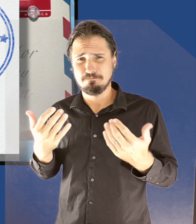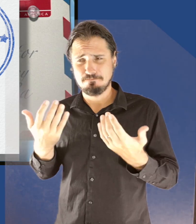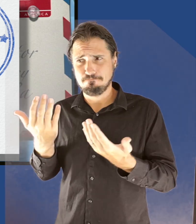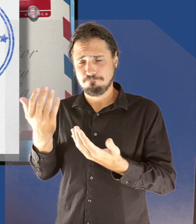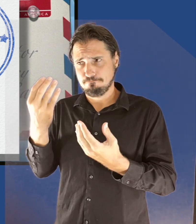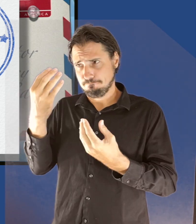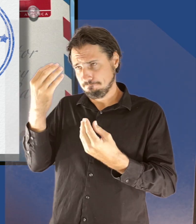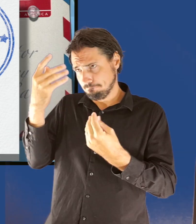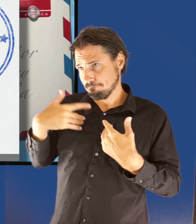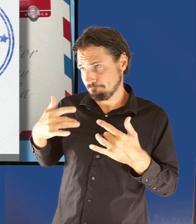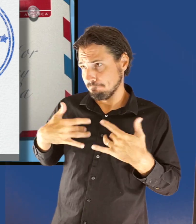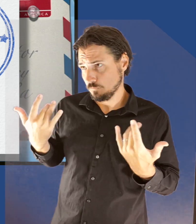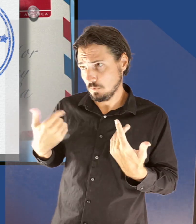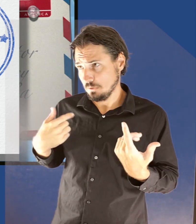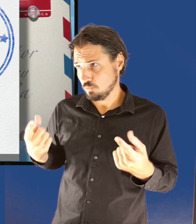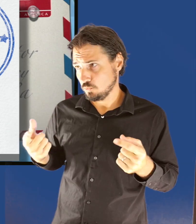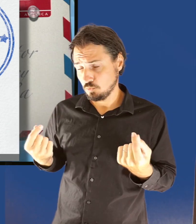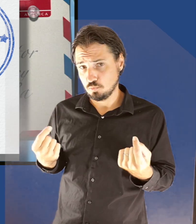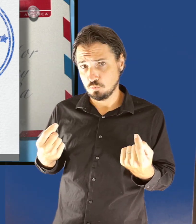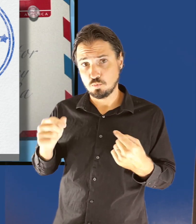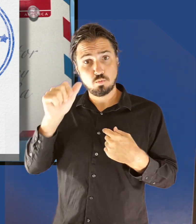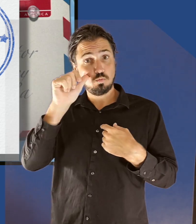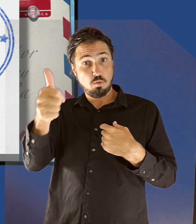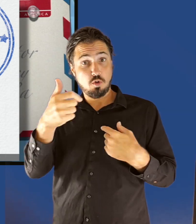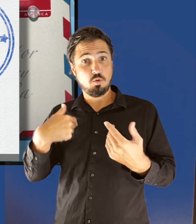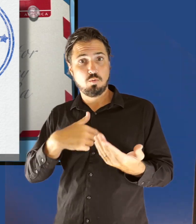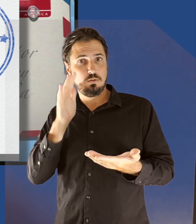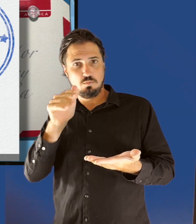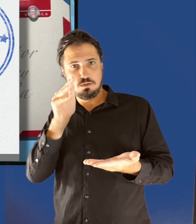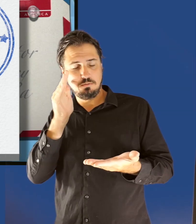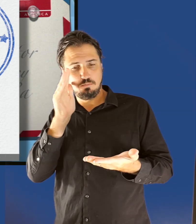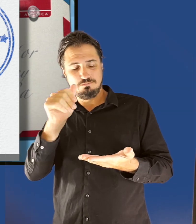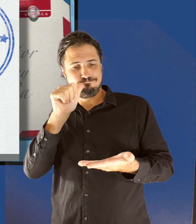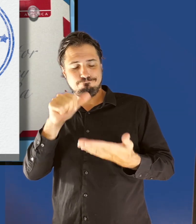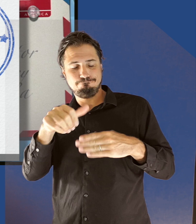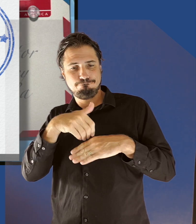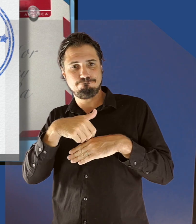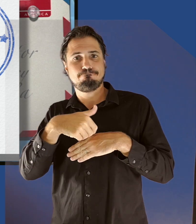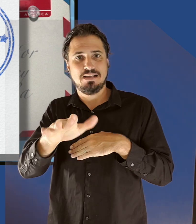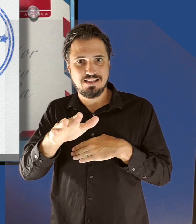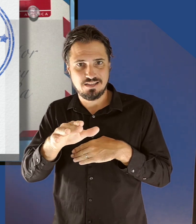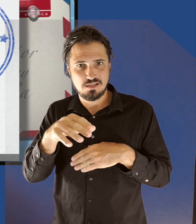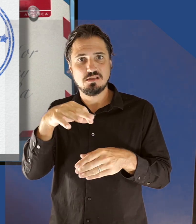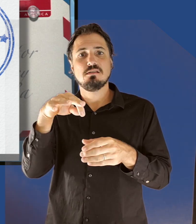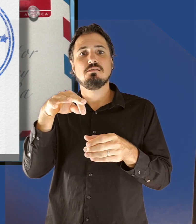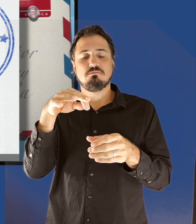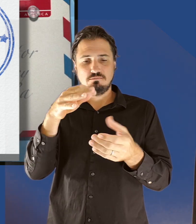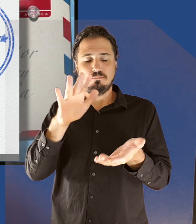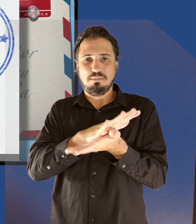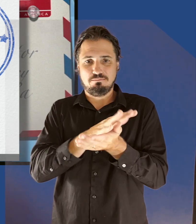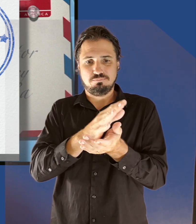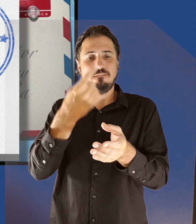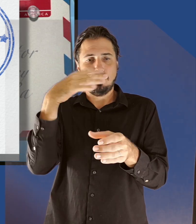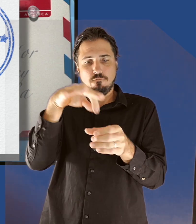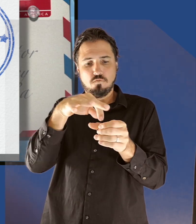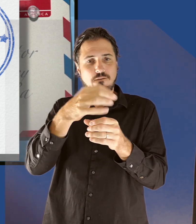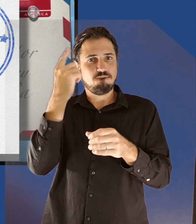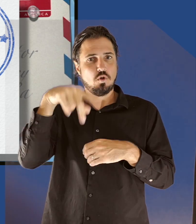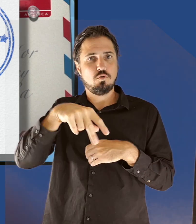The first ballots for Hawai`i’s primary election will be mailed tomorrow, July 14, and most ballots should be mailed before the end of the week.